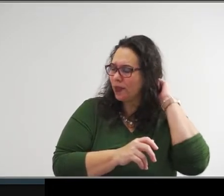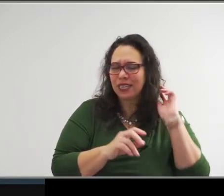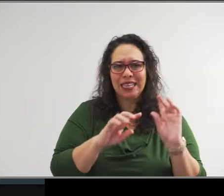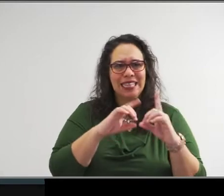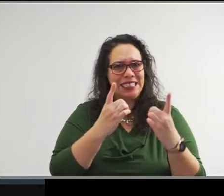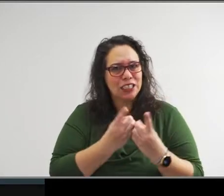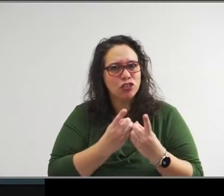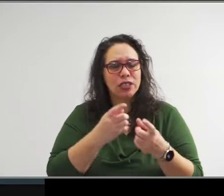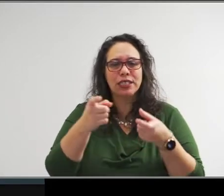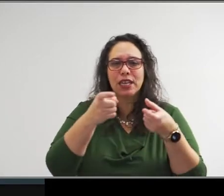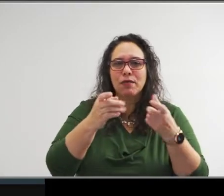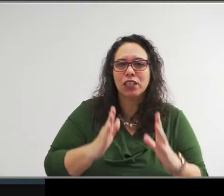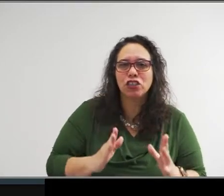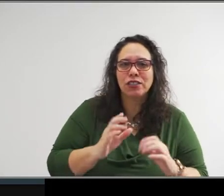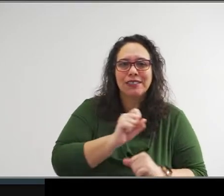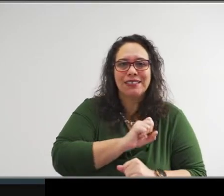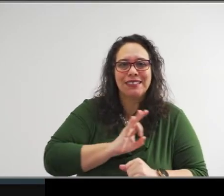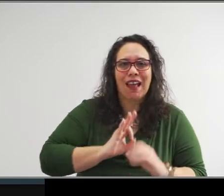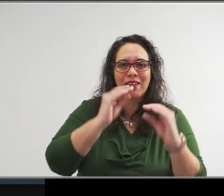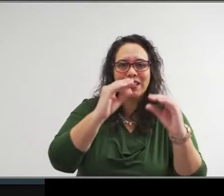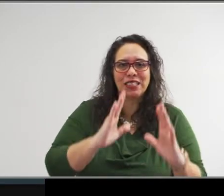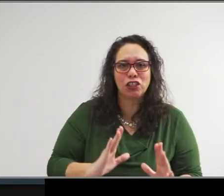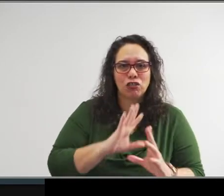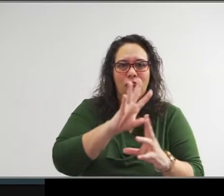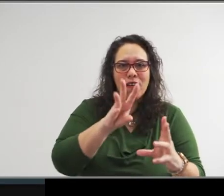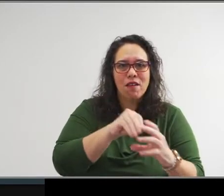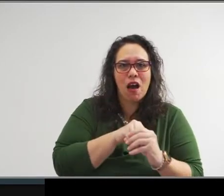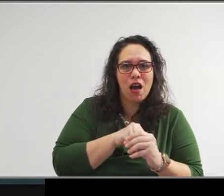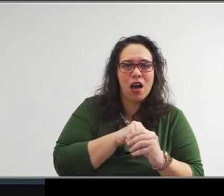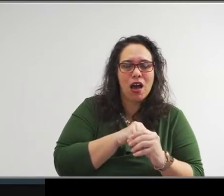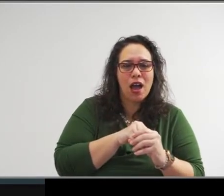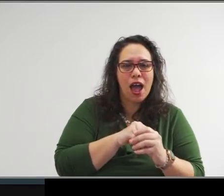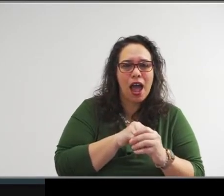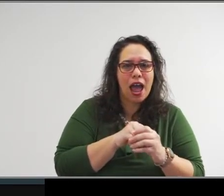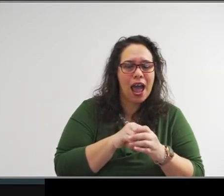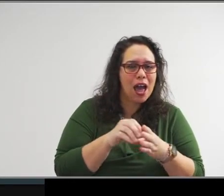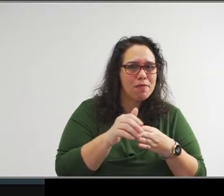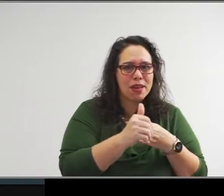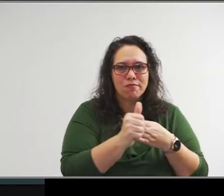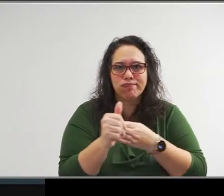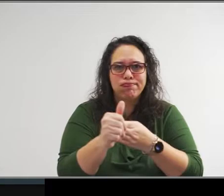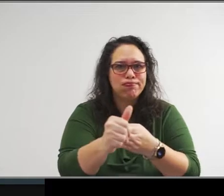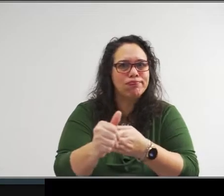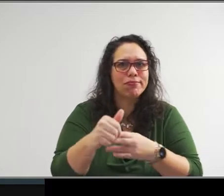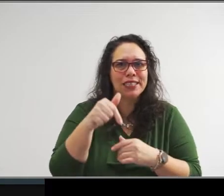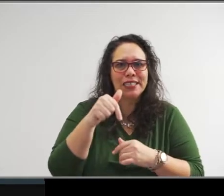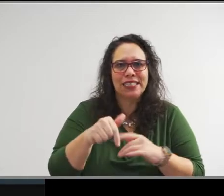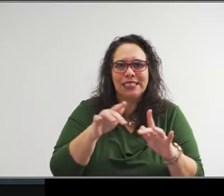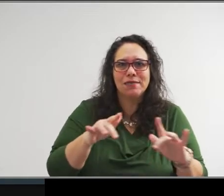and the teachers involved have been navigating the space the best way that they know how obviously